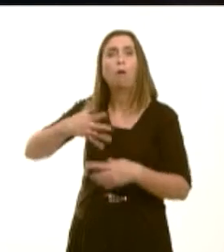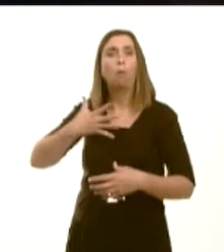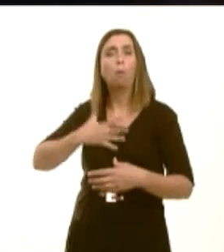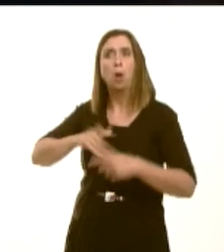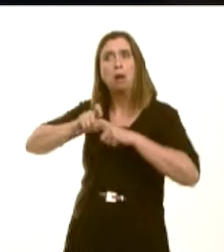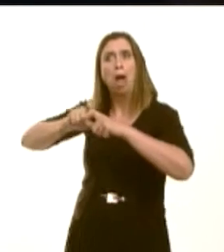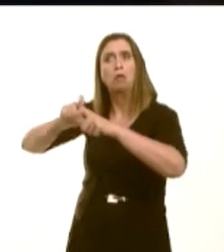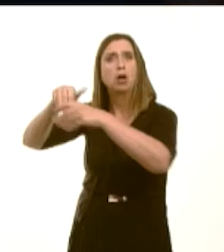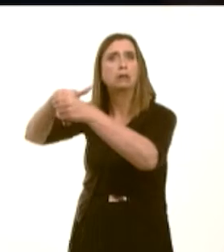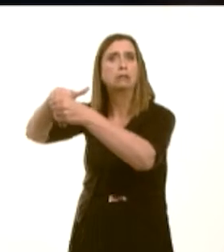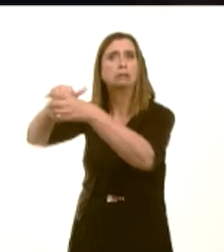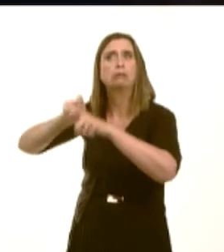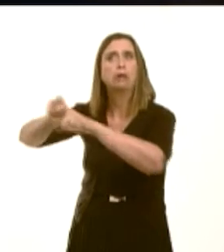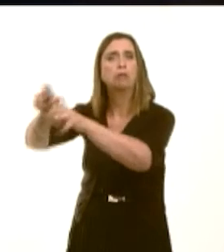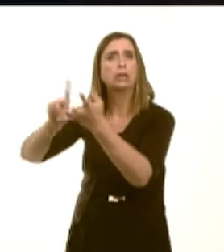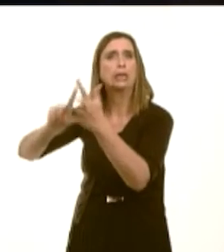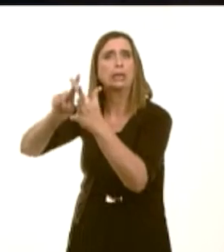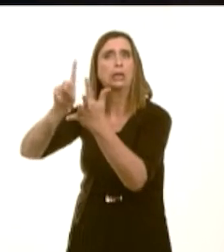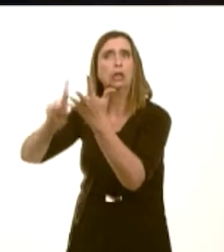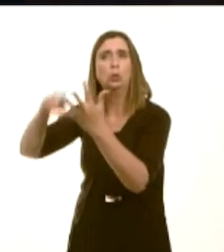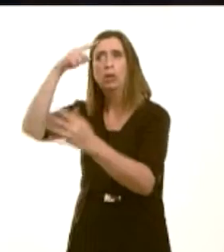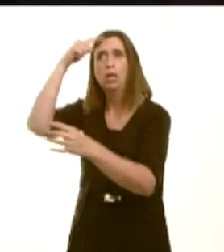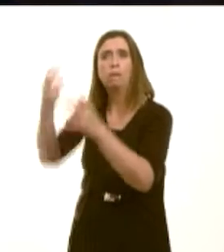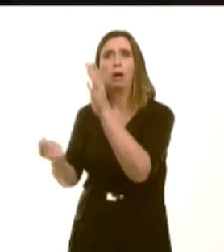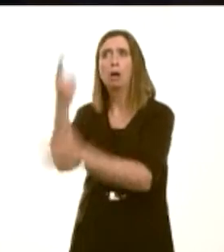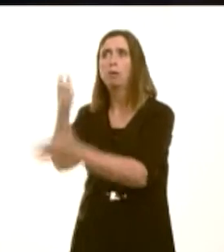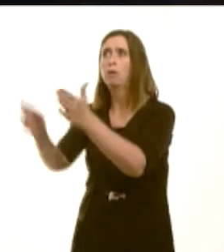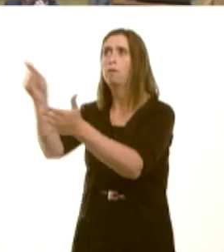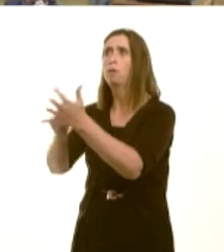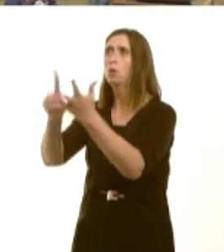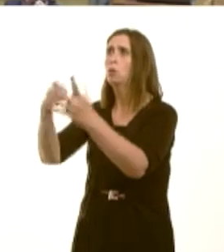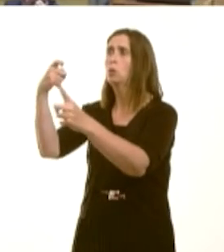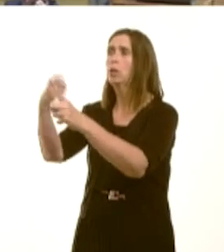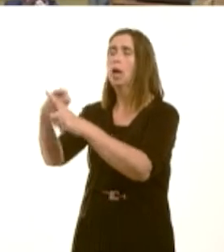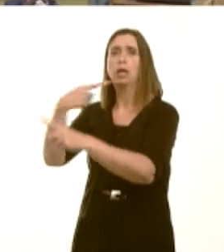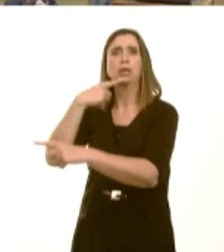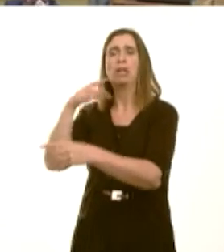and that the sound basis for the constitution of the two countries, namely the Human Rights Act 1998, is protected?